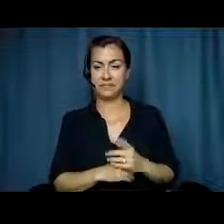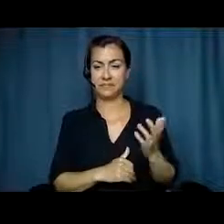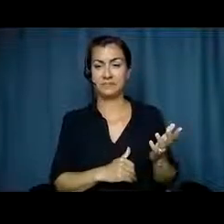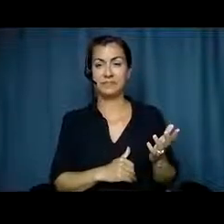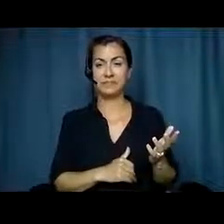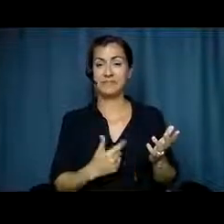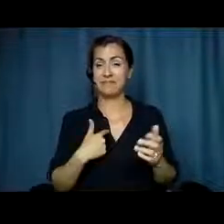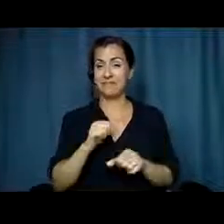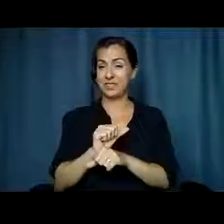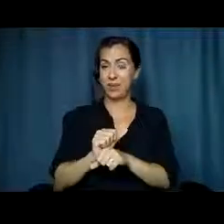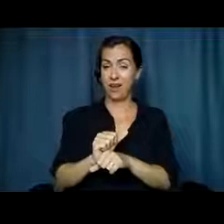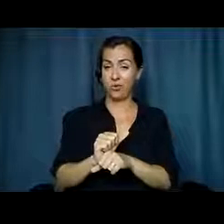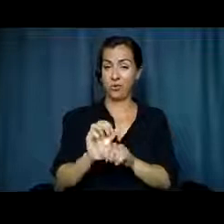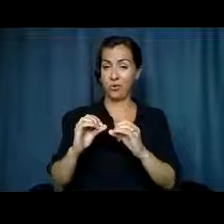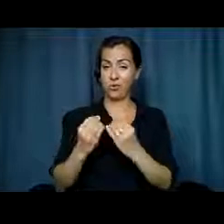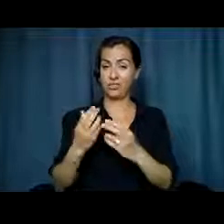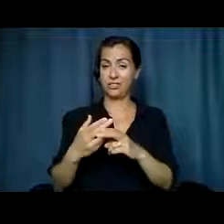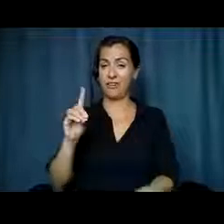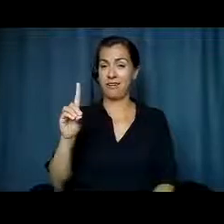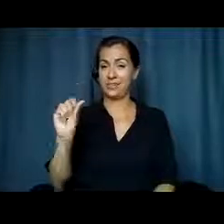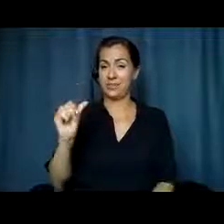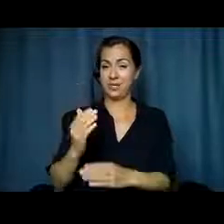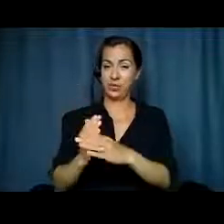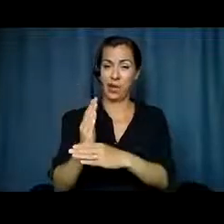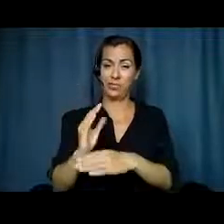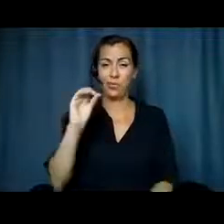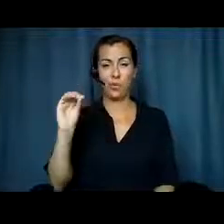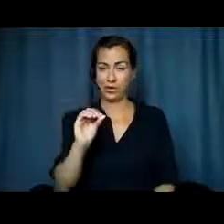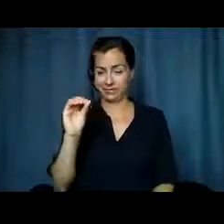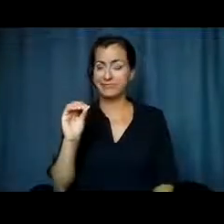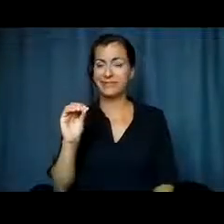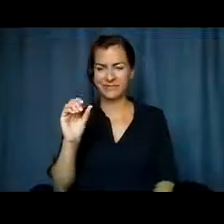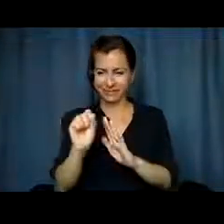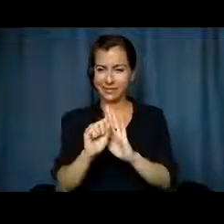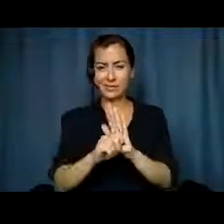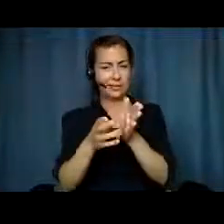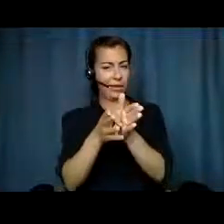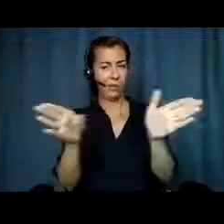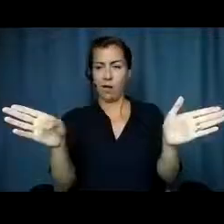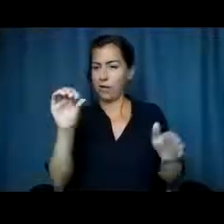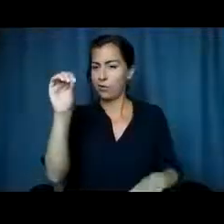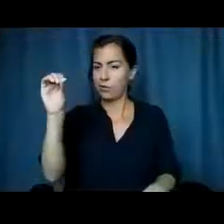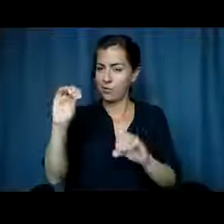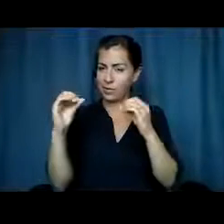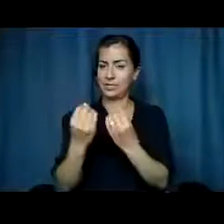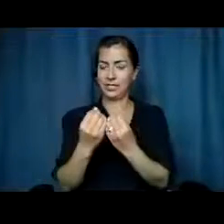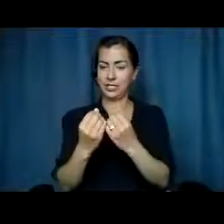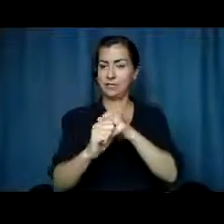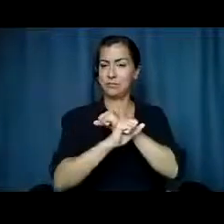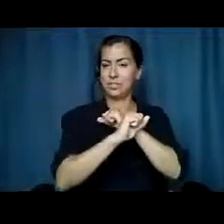The last act that's very important to know is the Help America Vote Act which requires